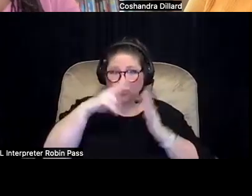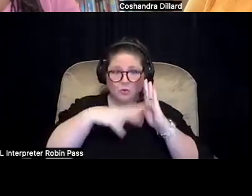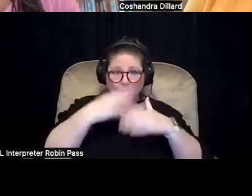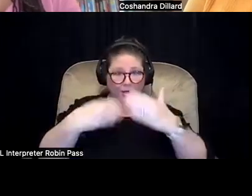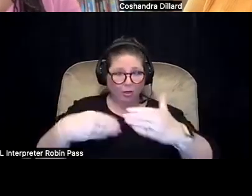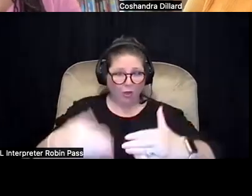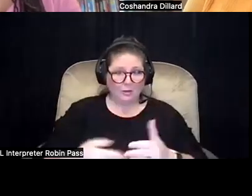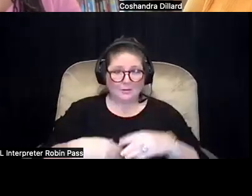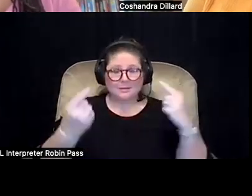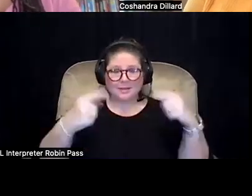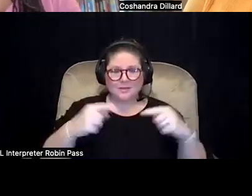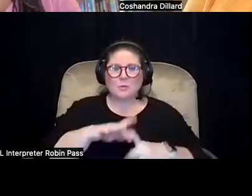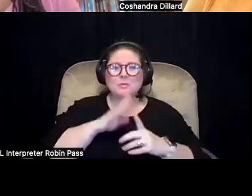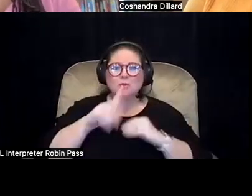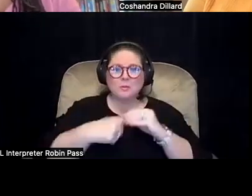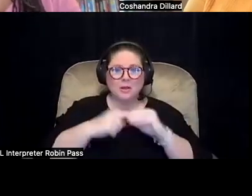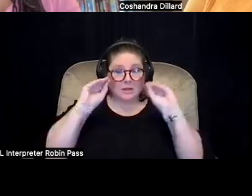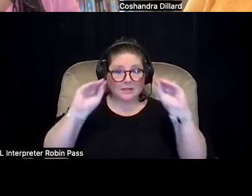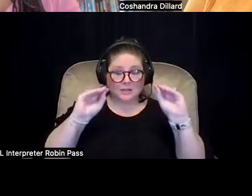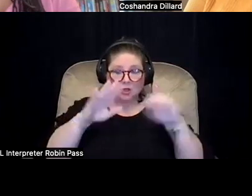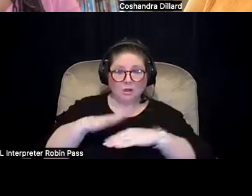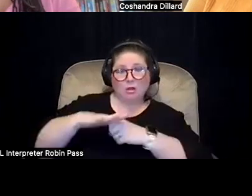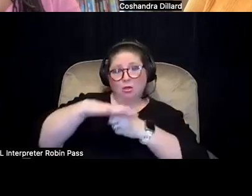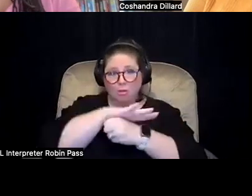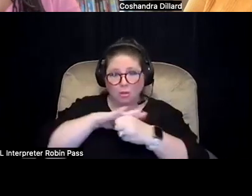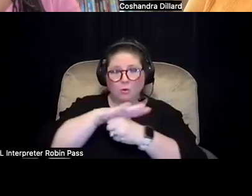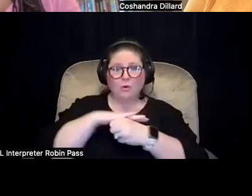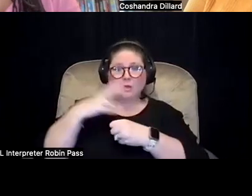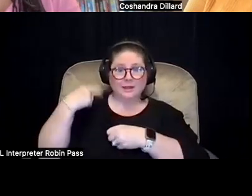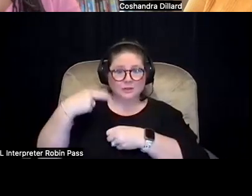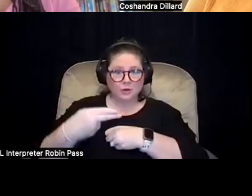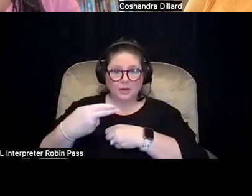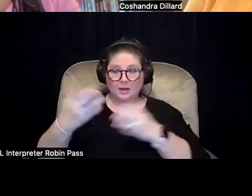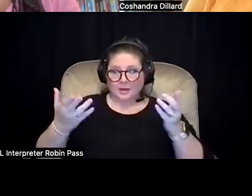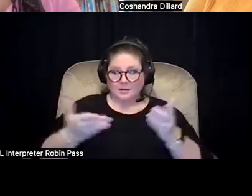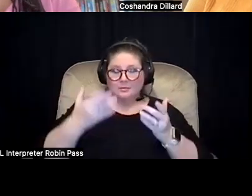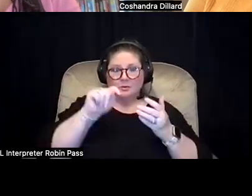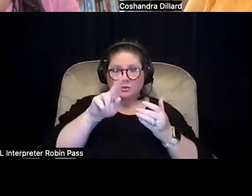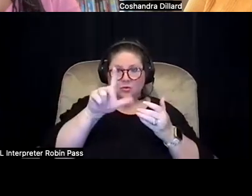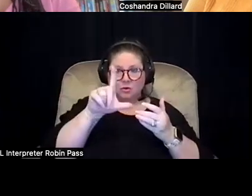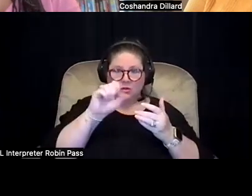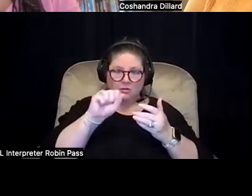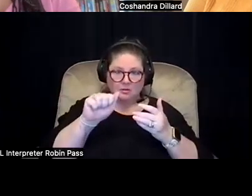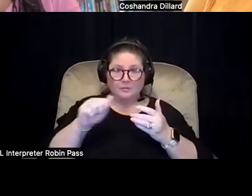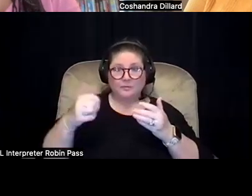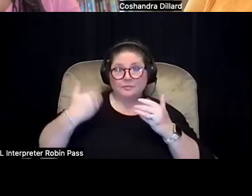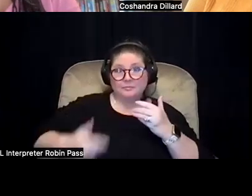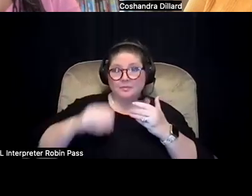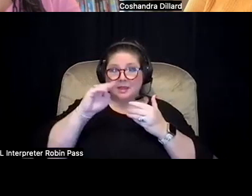about teaching local history in tulsa my name is sarah swindling blackburn my pronouns are she her